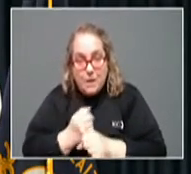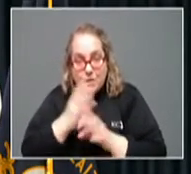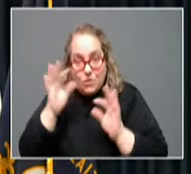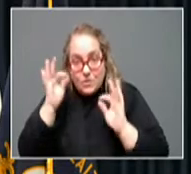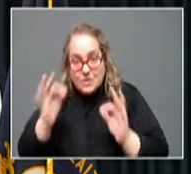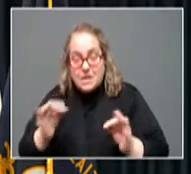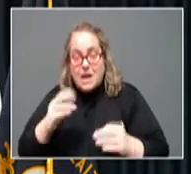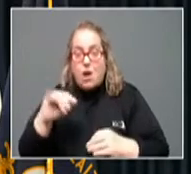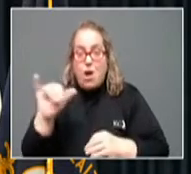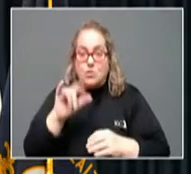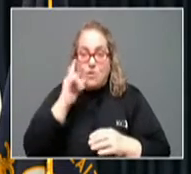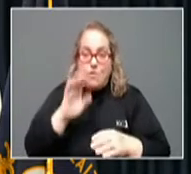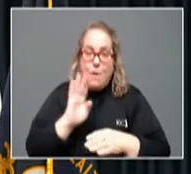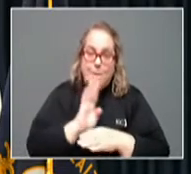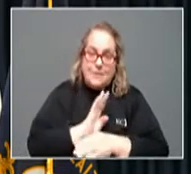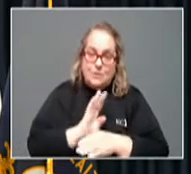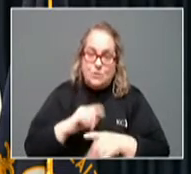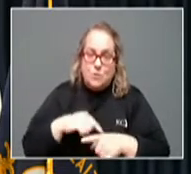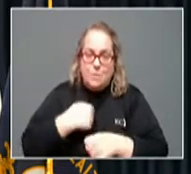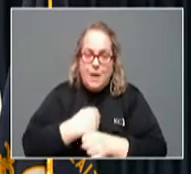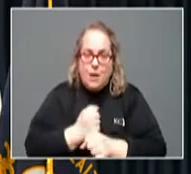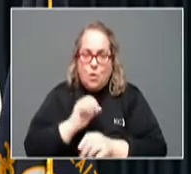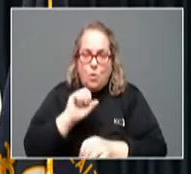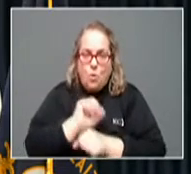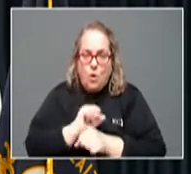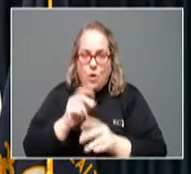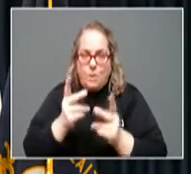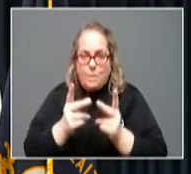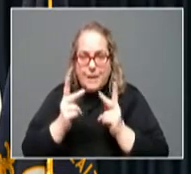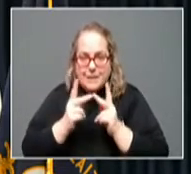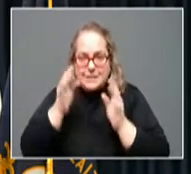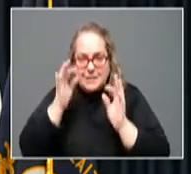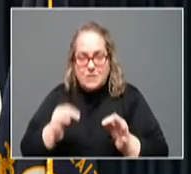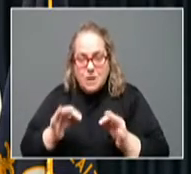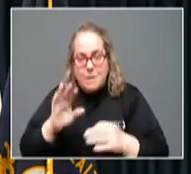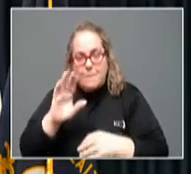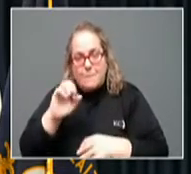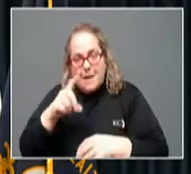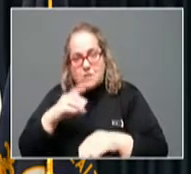to make workplace decisions based on how fast the virus is or is not